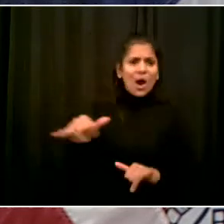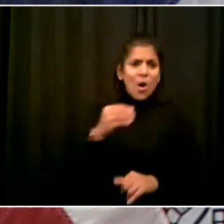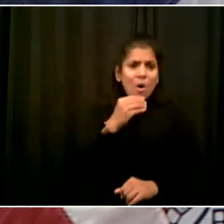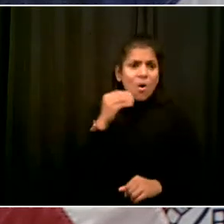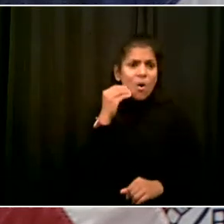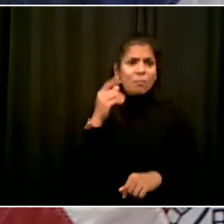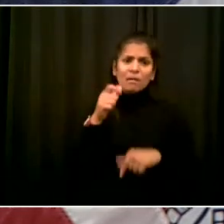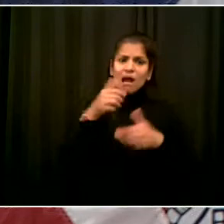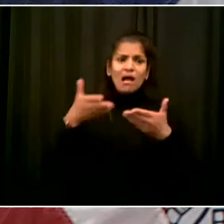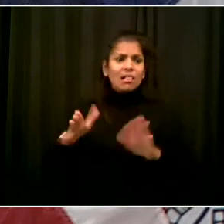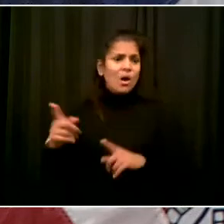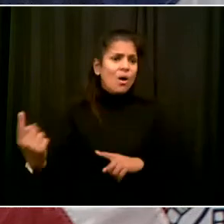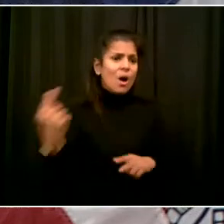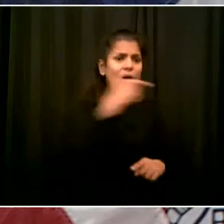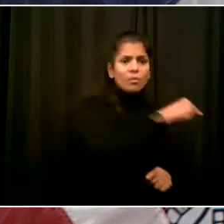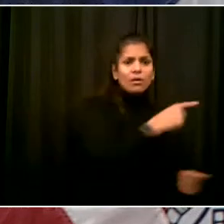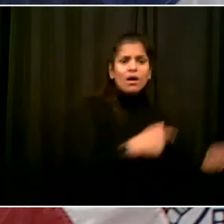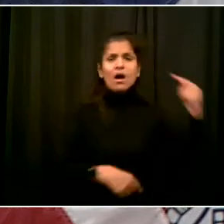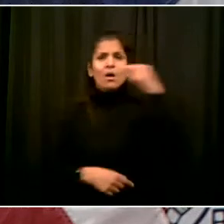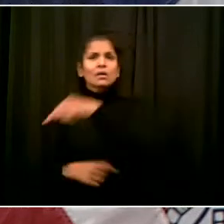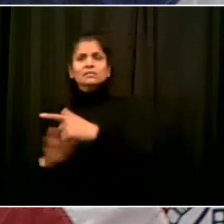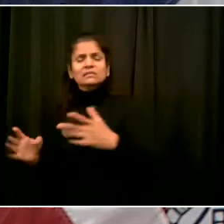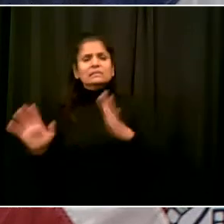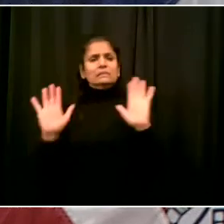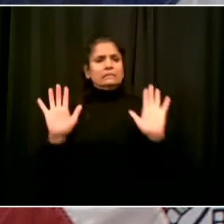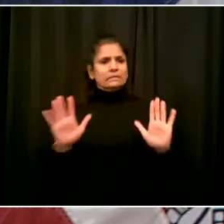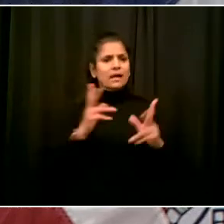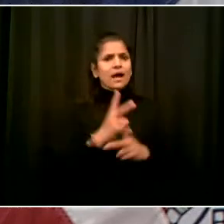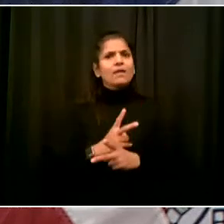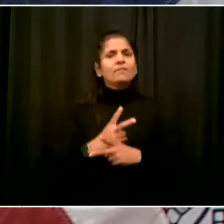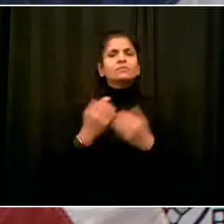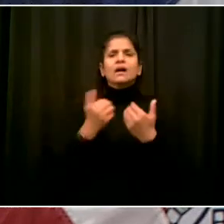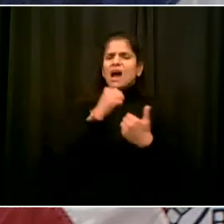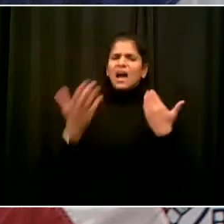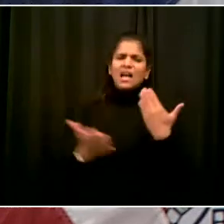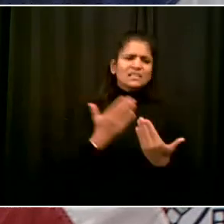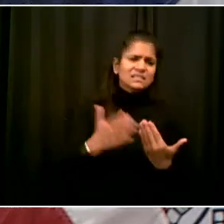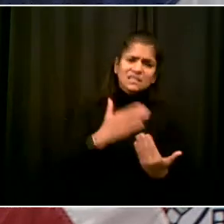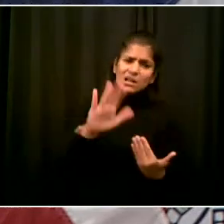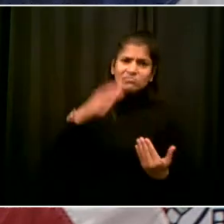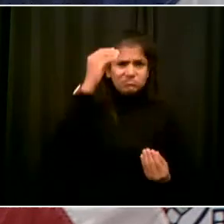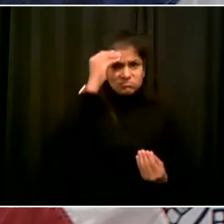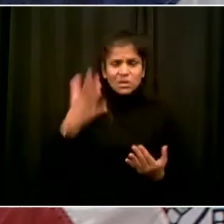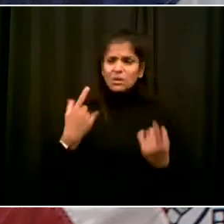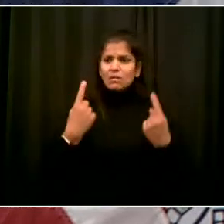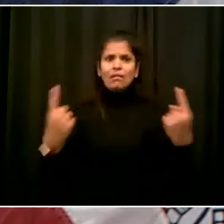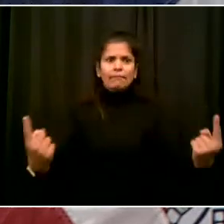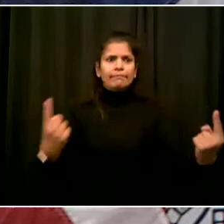THEY COULDN'T GO OUT AND EXPOSE THEMSELVES TO THE DISEASE. AND WE WANT TO REMEMBER THATAS WE APPPAROCH THE HOLIDAYS. AGAIAIN, IT WILLLL